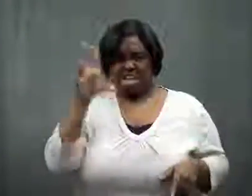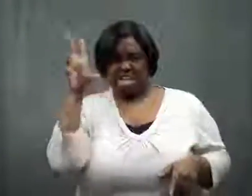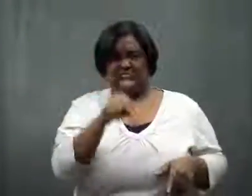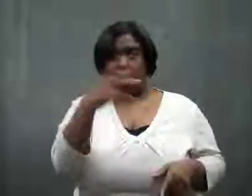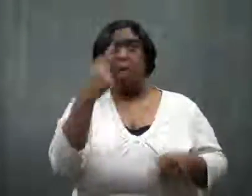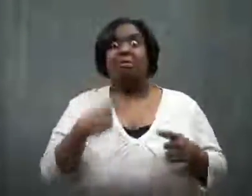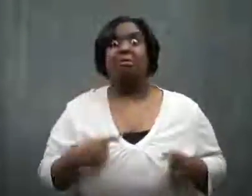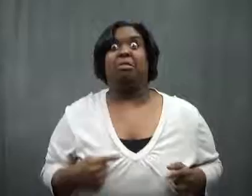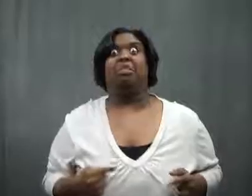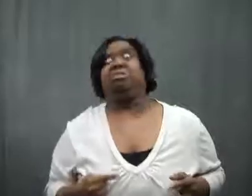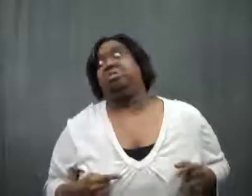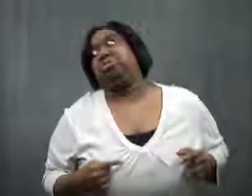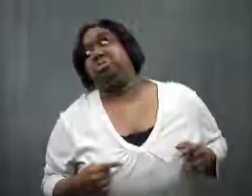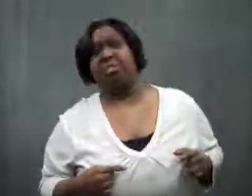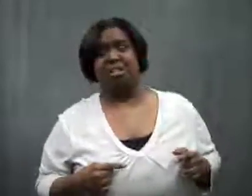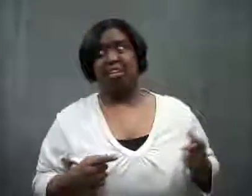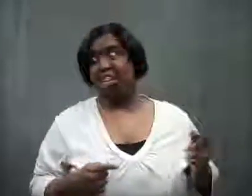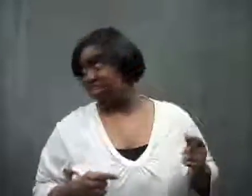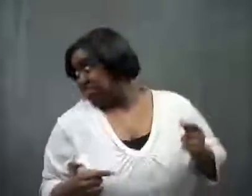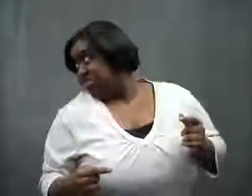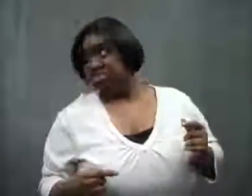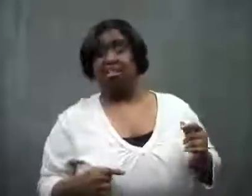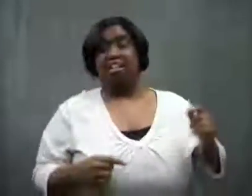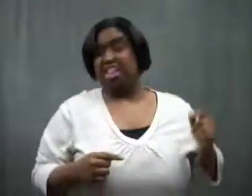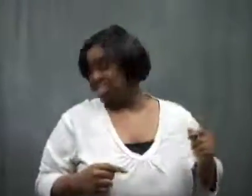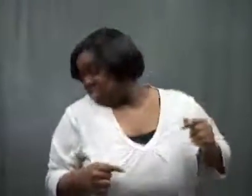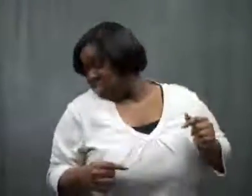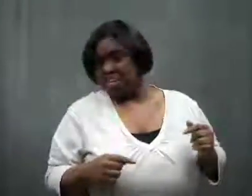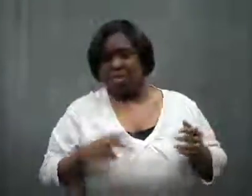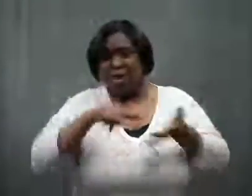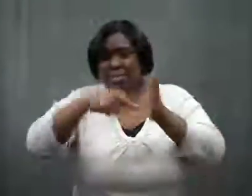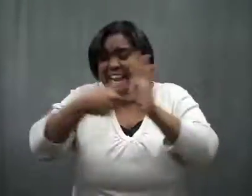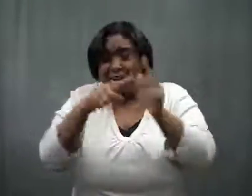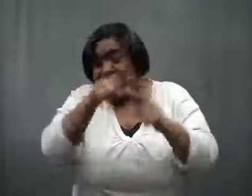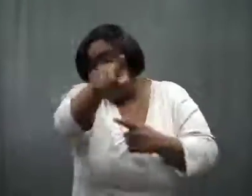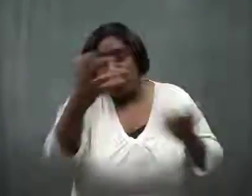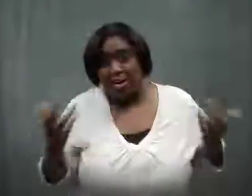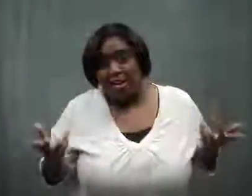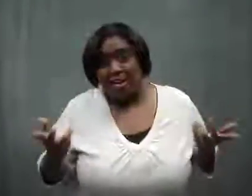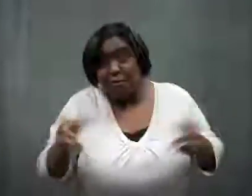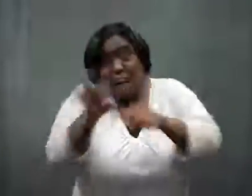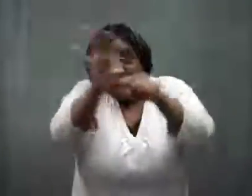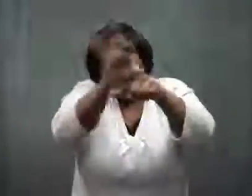She said, "No I didn't!" Watch this... what does that mean to you? Huh? That's a fart!